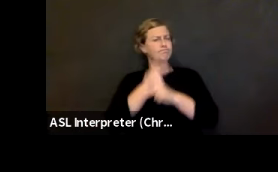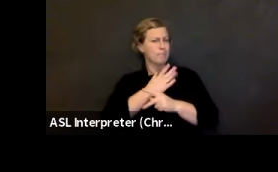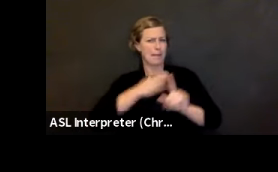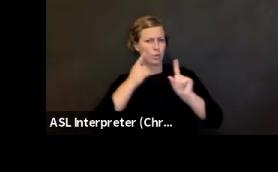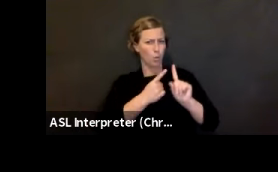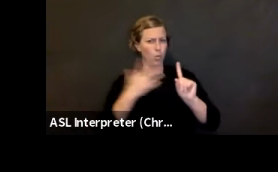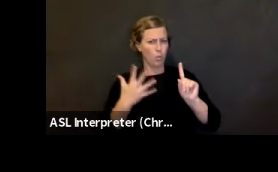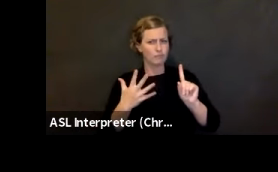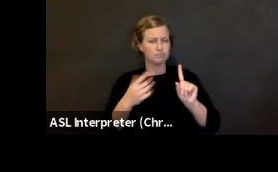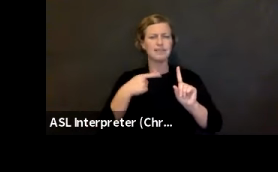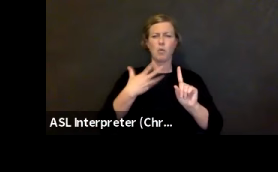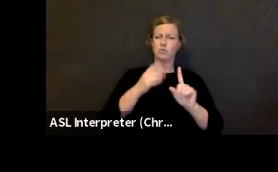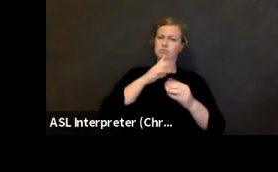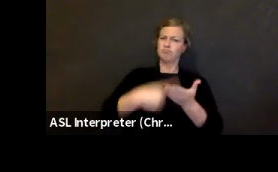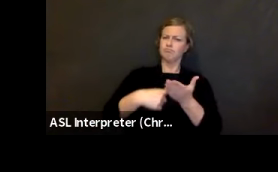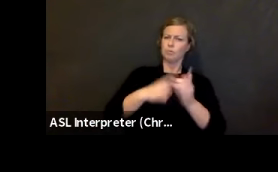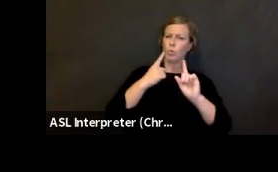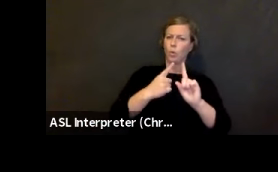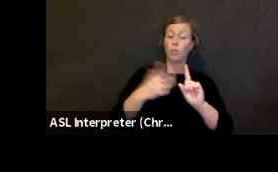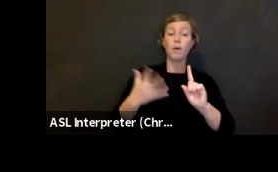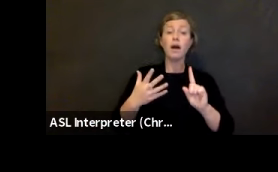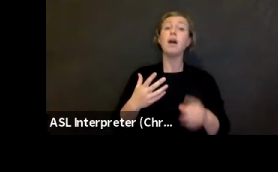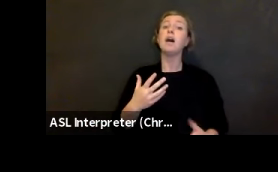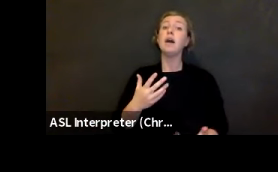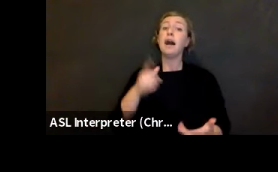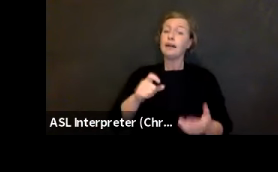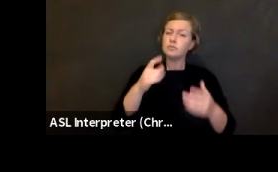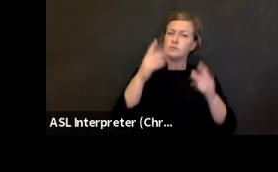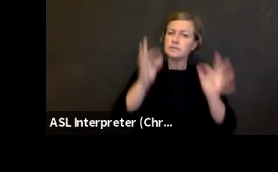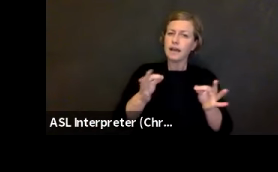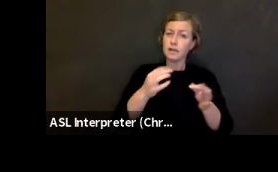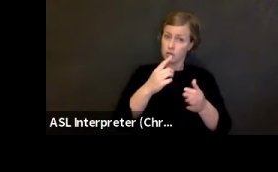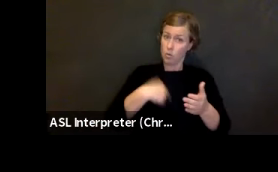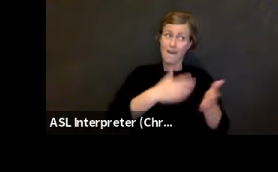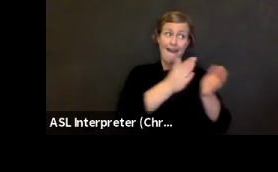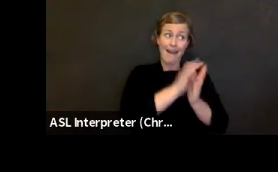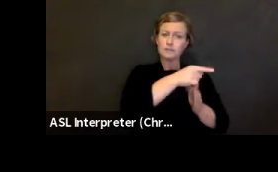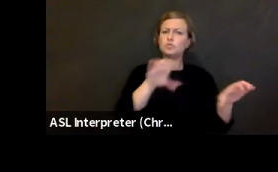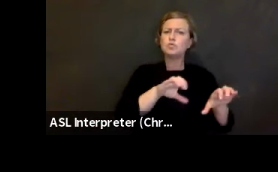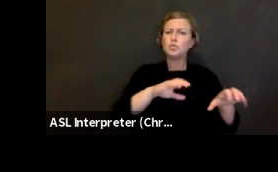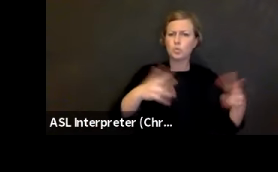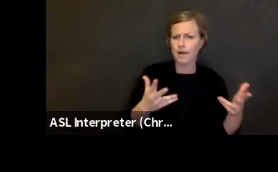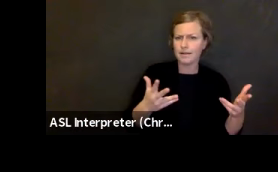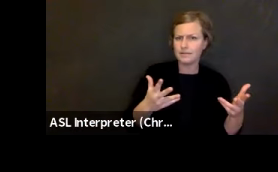we mean when we say establishing a goal or an ask? This is the purpose of the meeting and what action we want that lawmaker